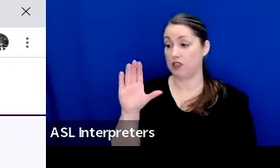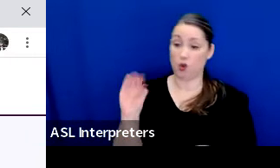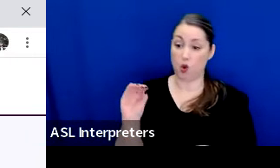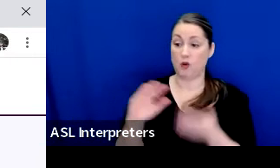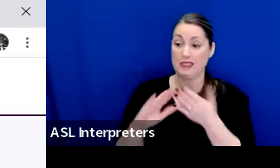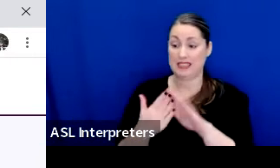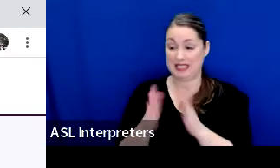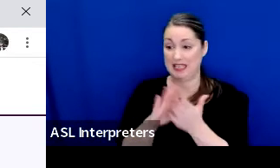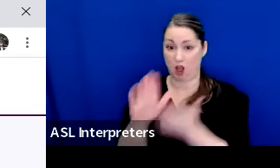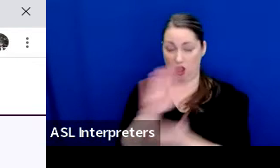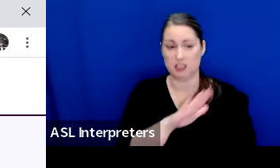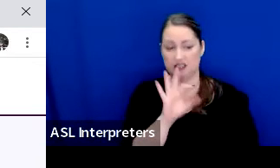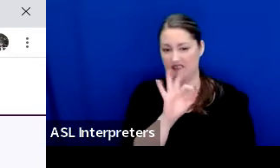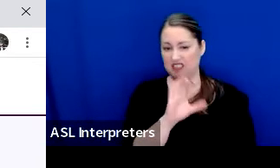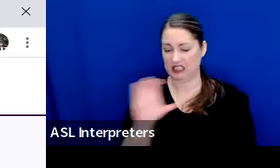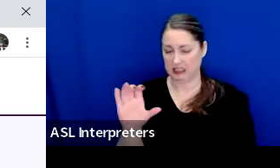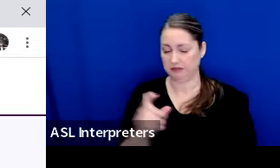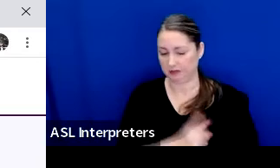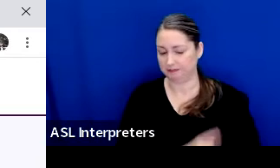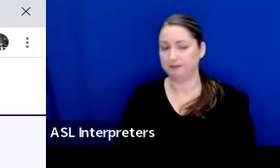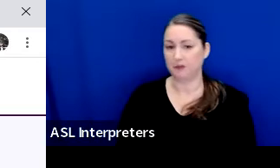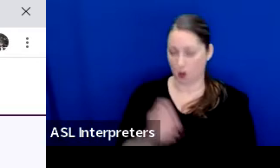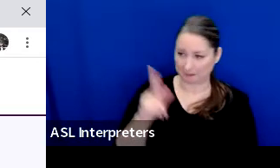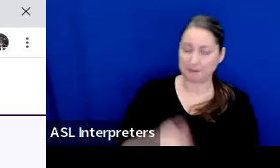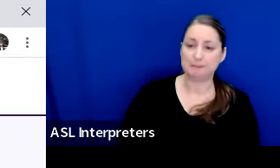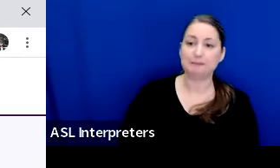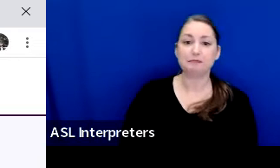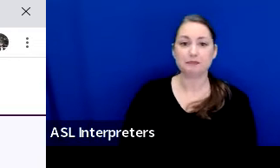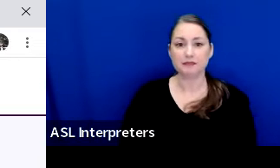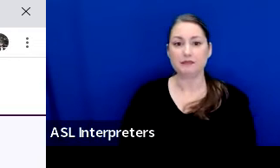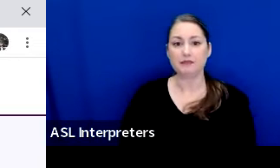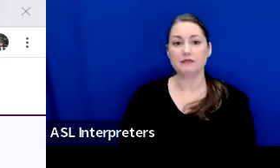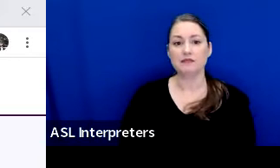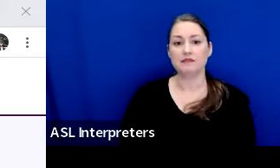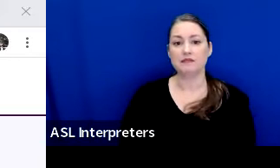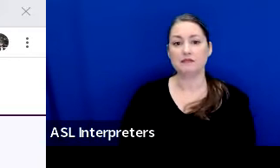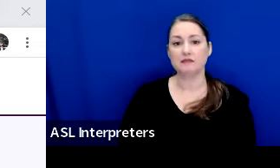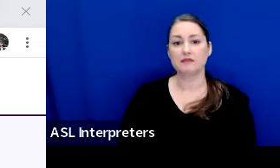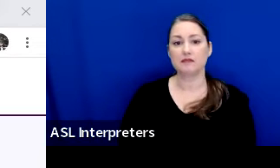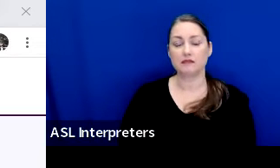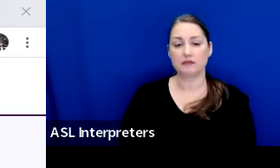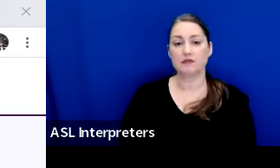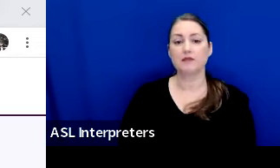Yeah. Fresno City College. Yeah, yeah, yeah, so Fresno. Fresno City College, you know, you put that in.